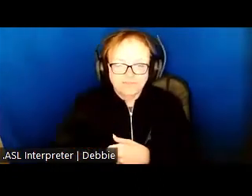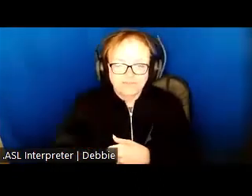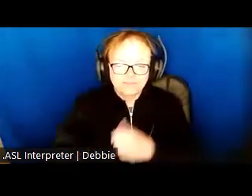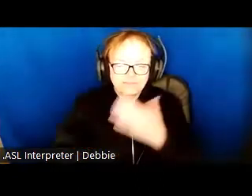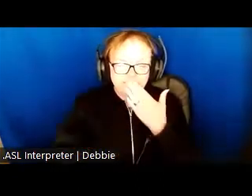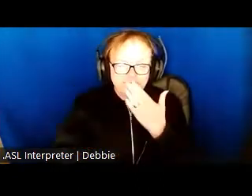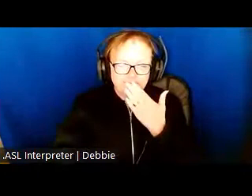you.